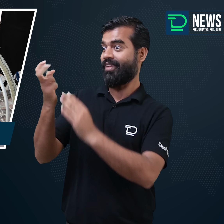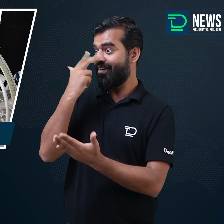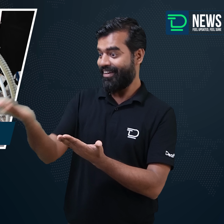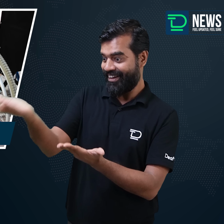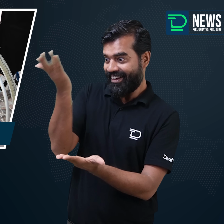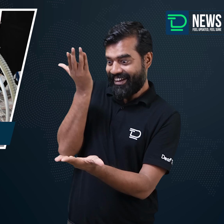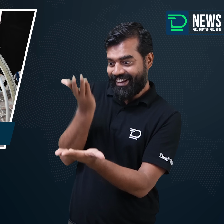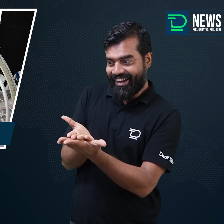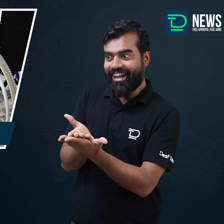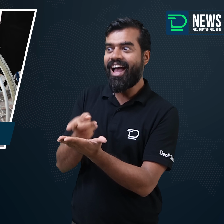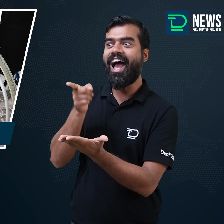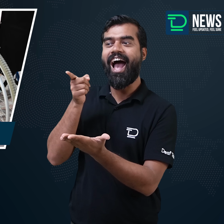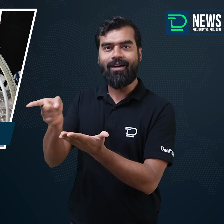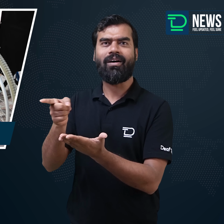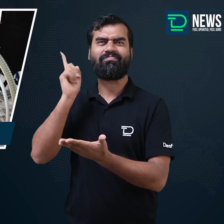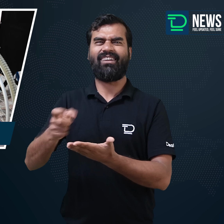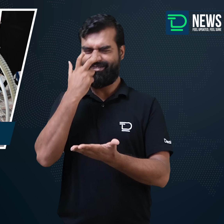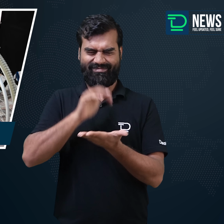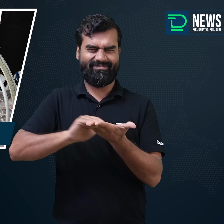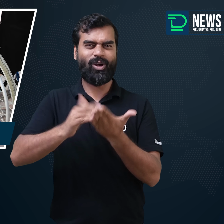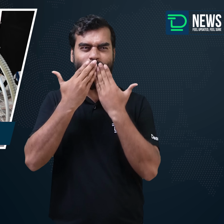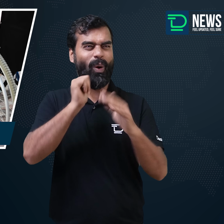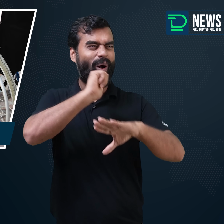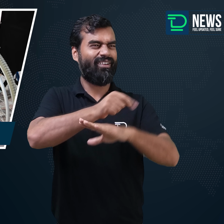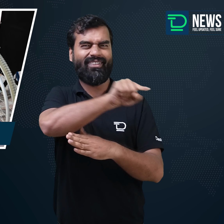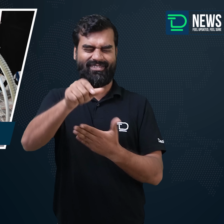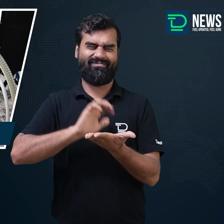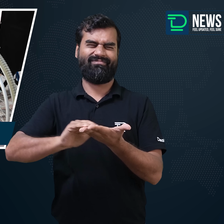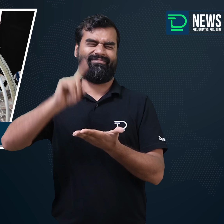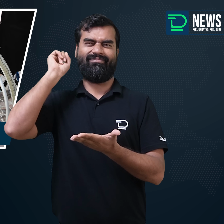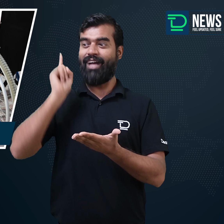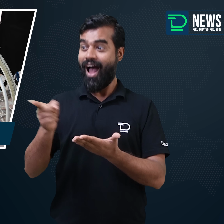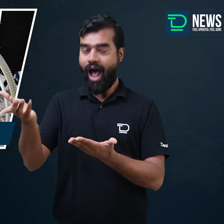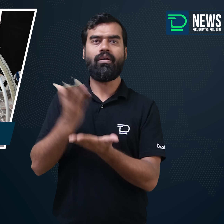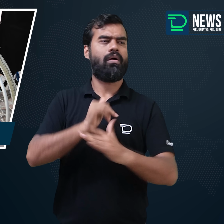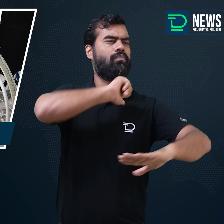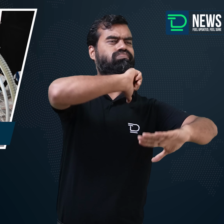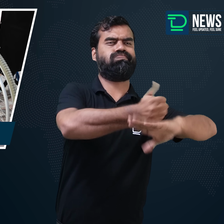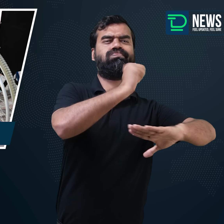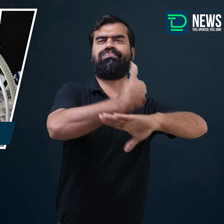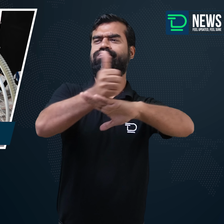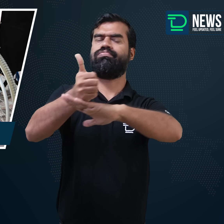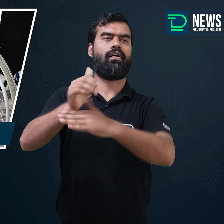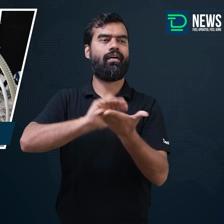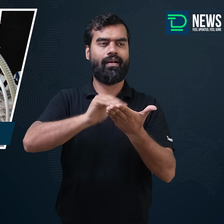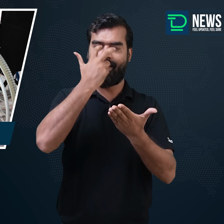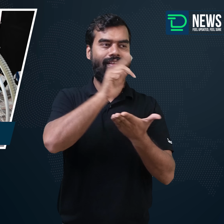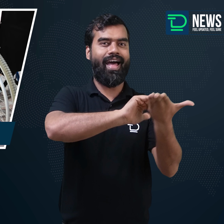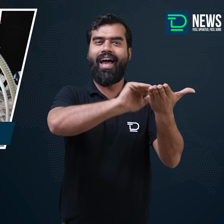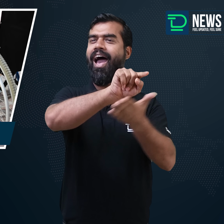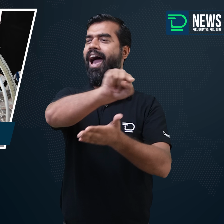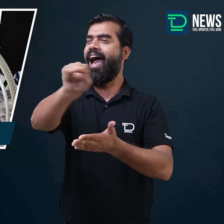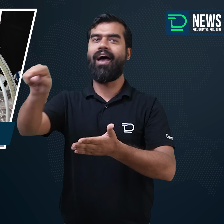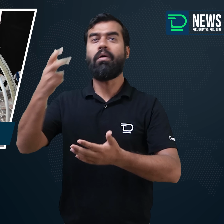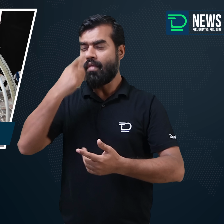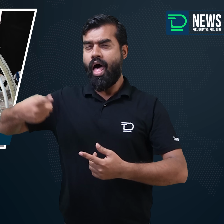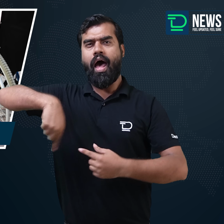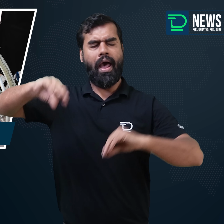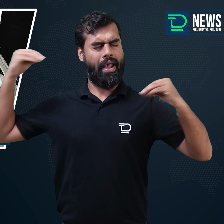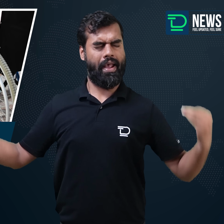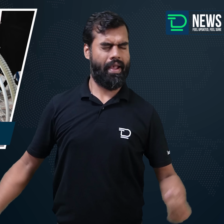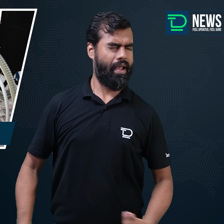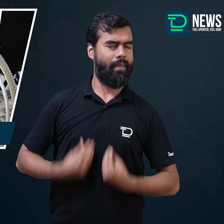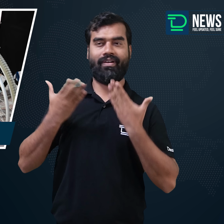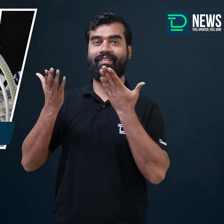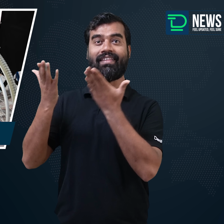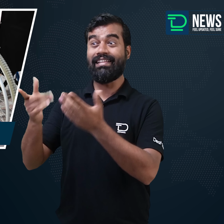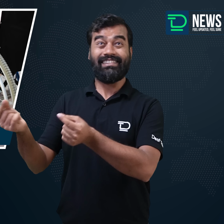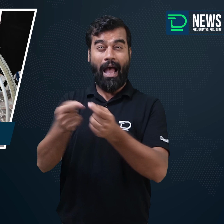Even many schools for blind were started with brailey. The Blind were so happy.